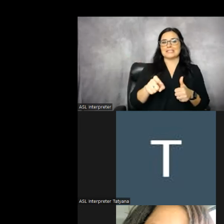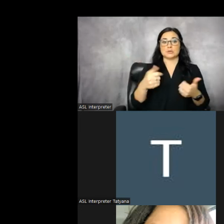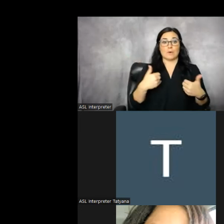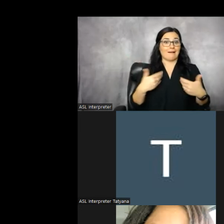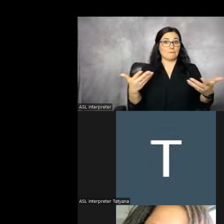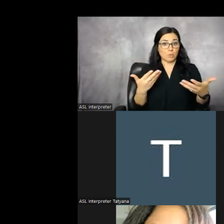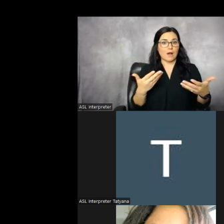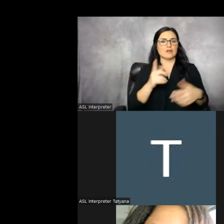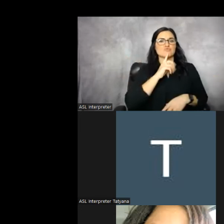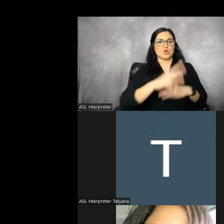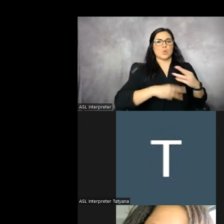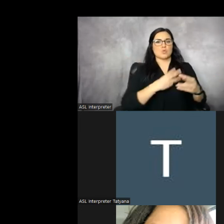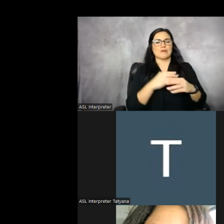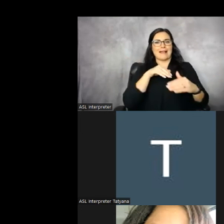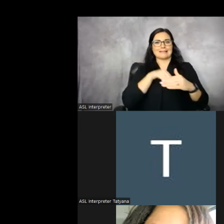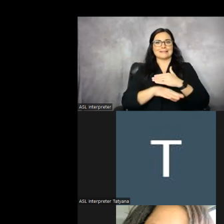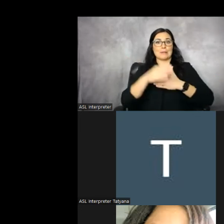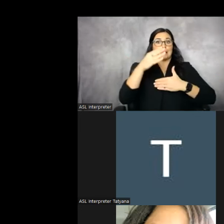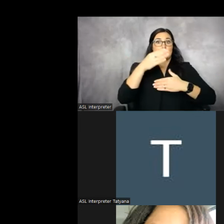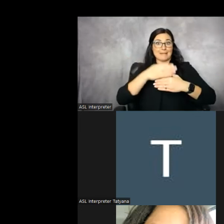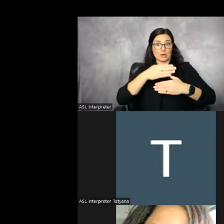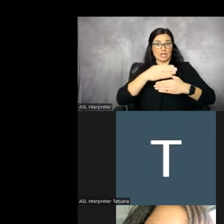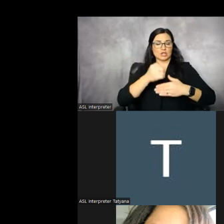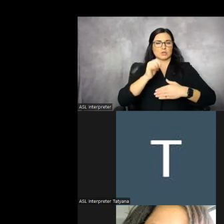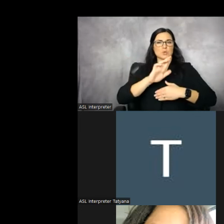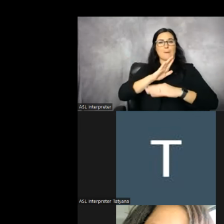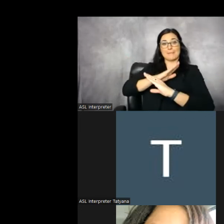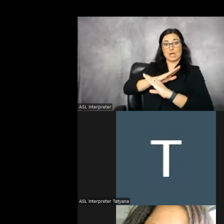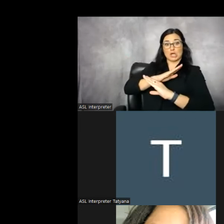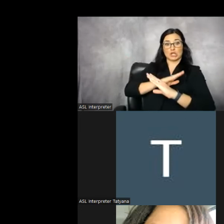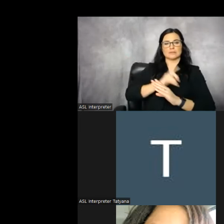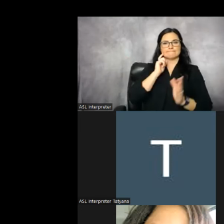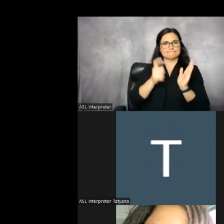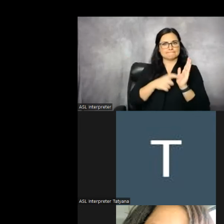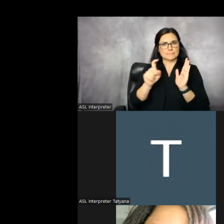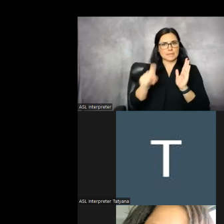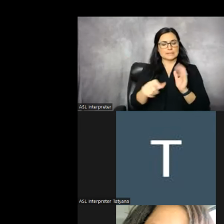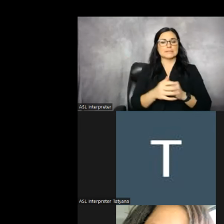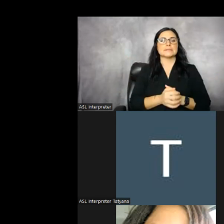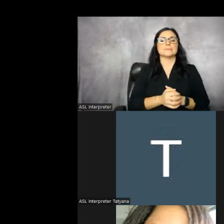of real-world accessibility barriers. The other thing that's really important is you need a